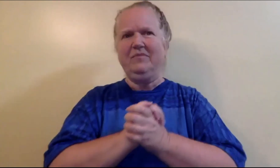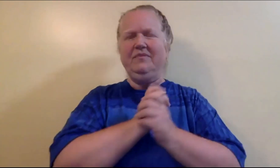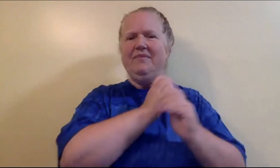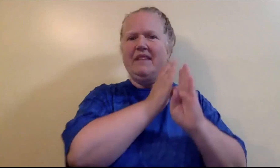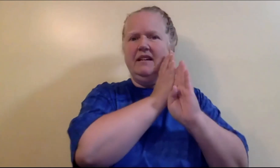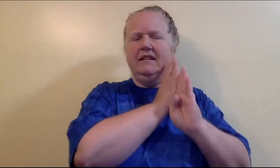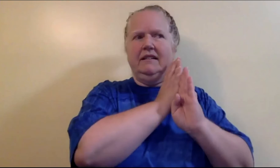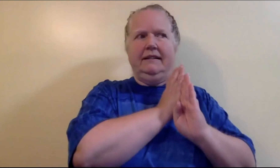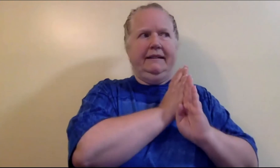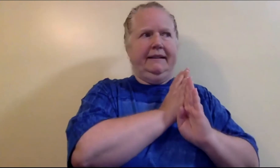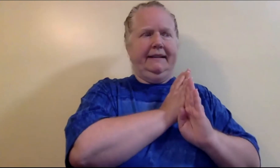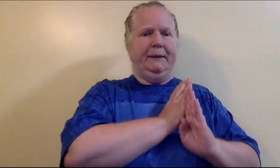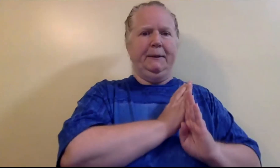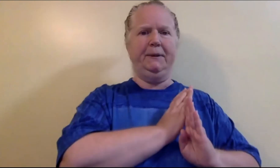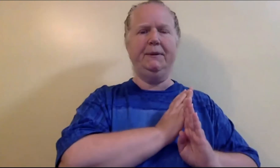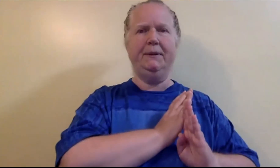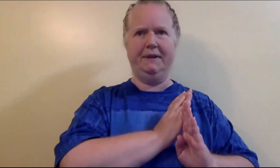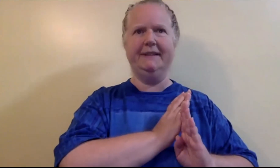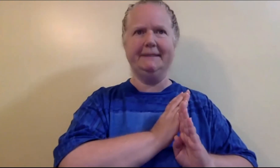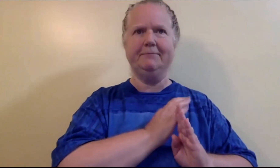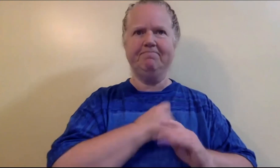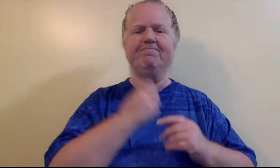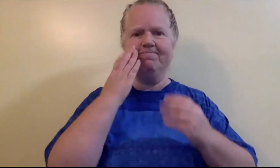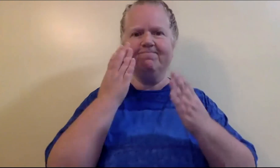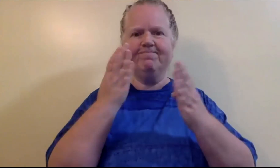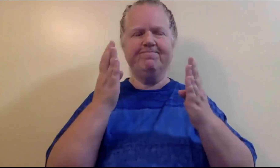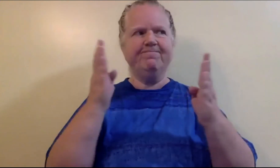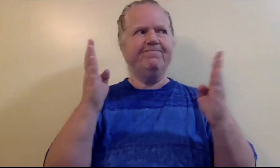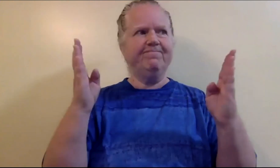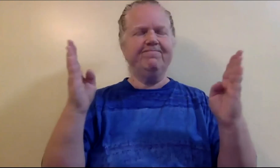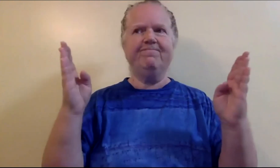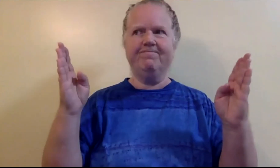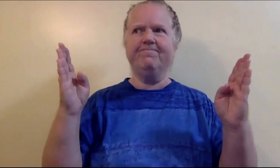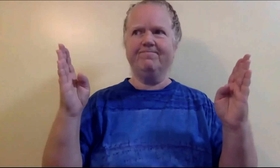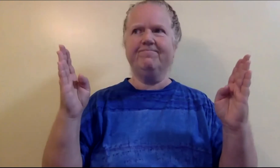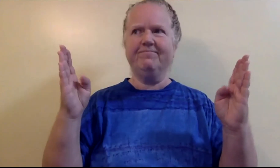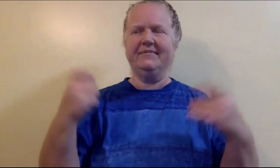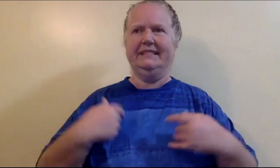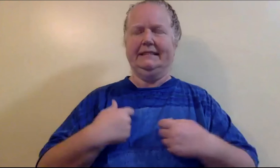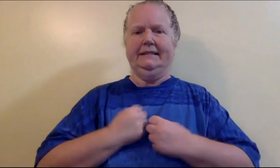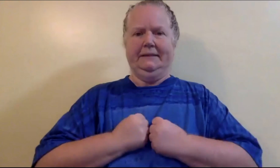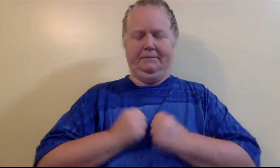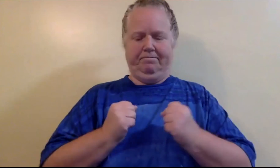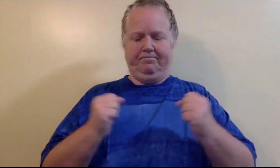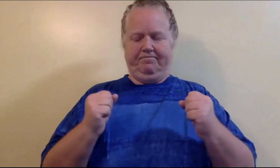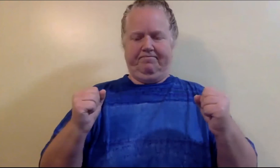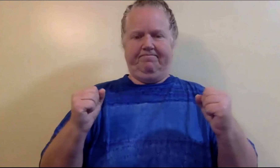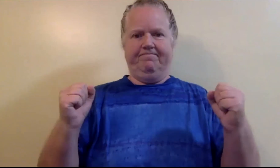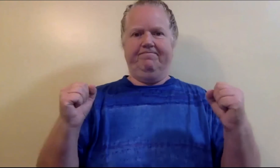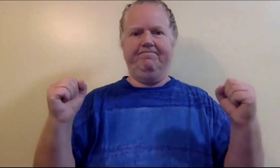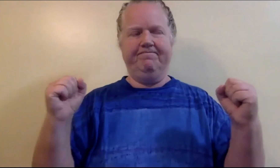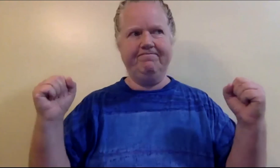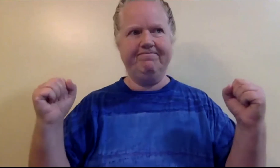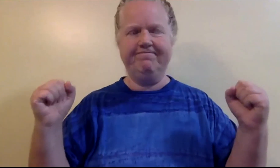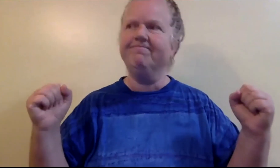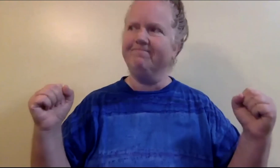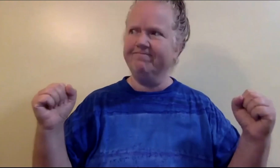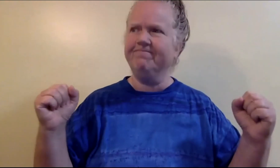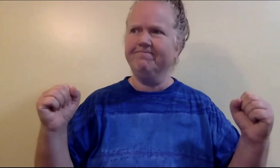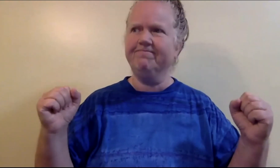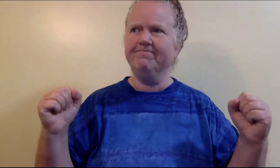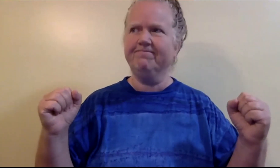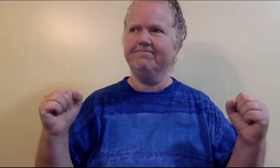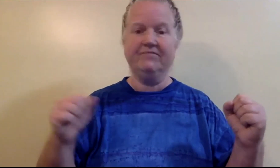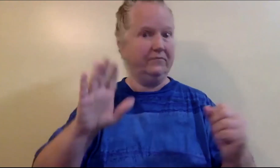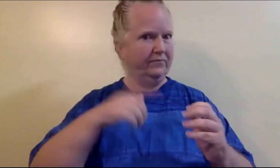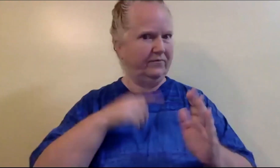With each movie I watched, with each book I read, I was able to see more clearly.